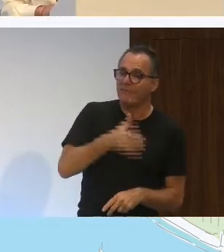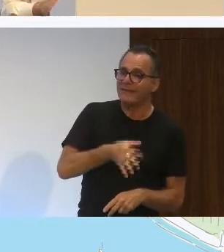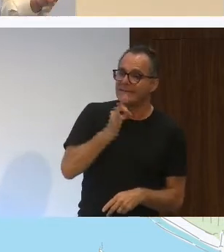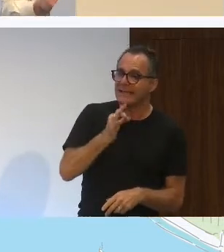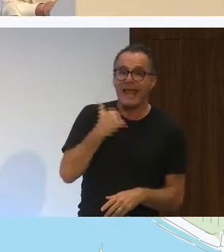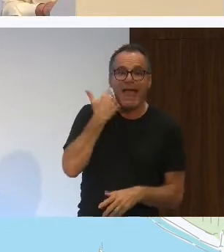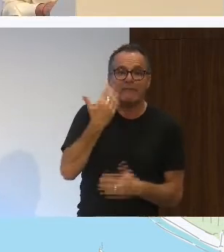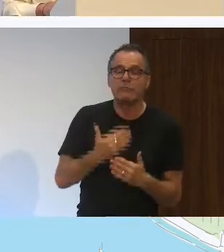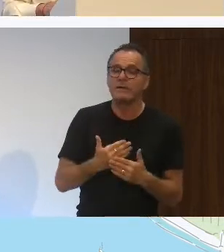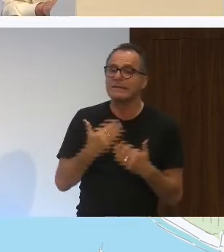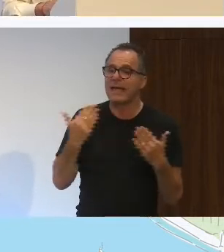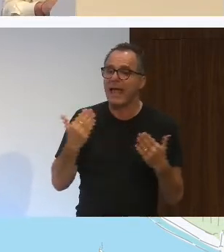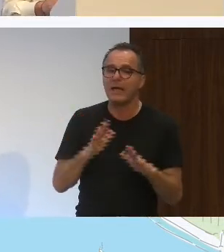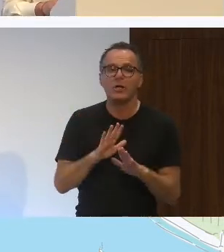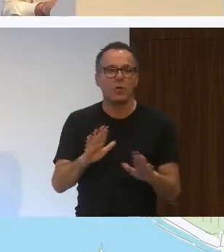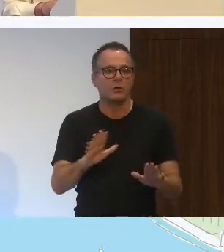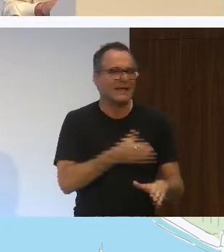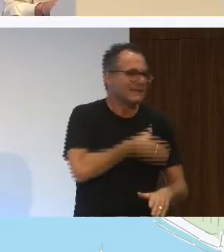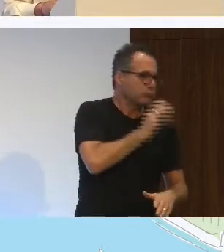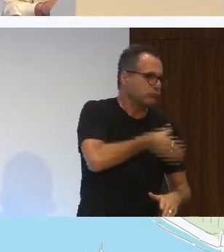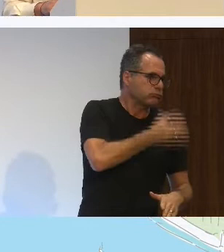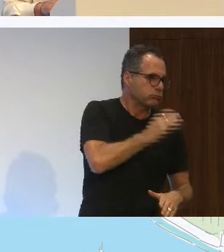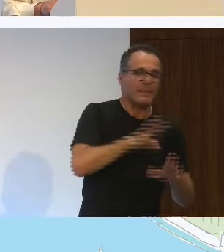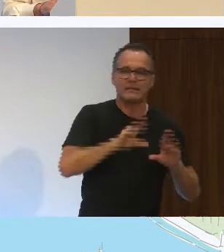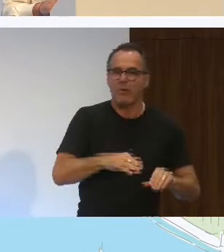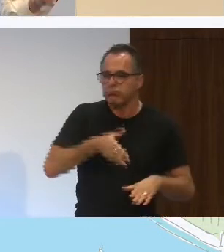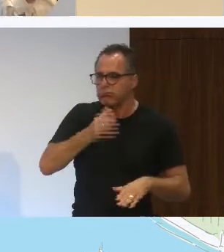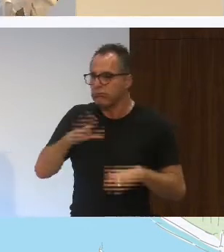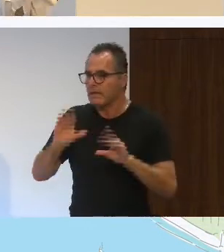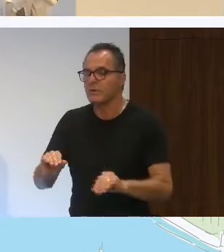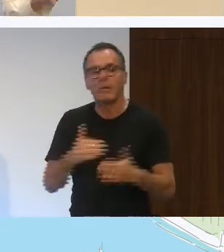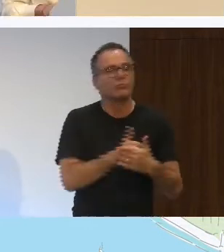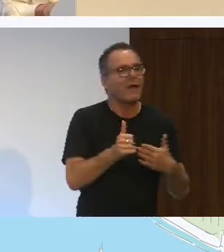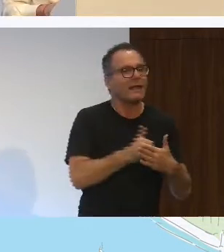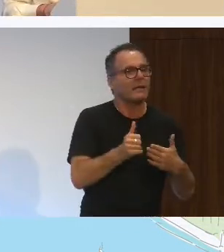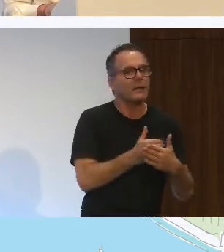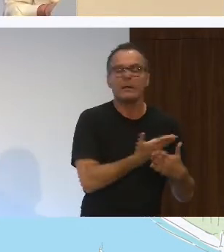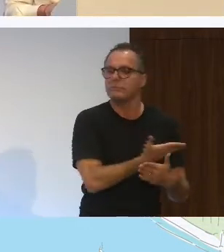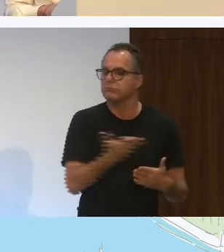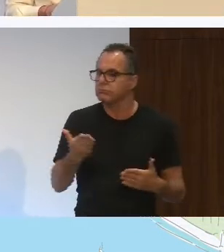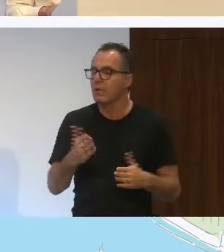You don't have days where you drink loads and then days you don't don't drink as much and avoid energy drinks,